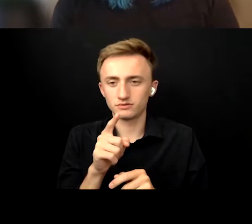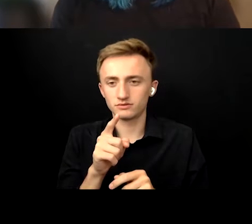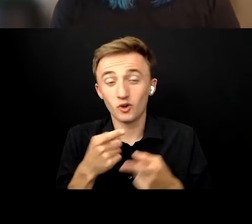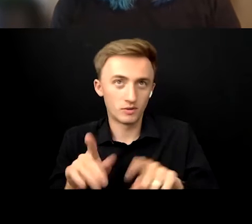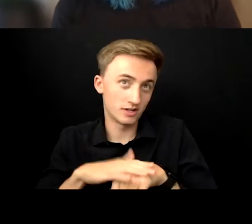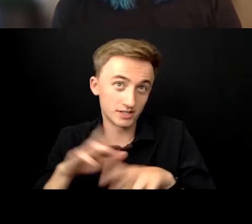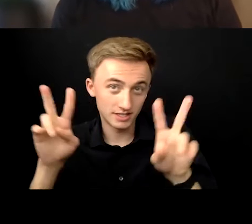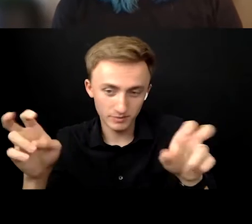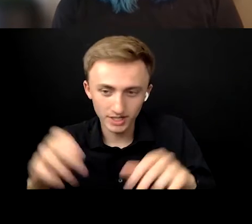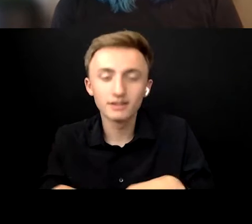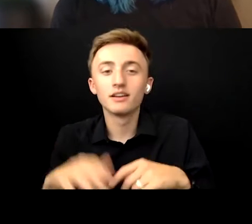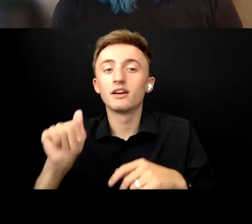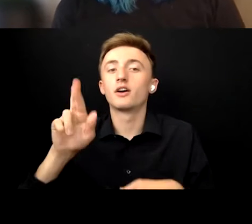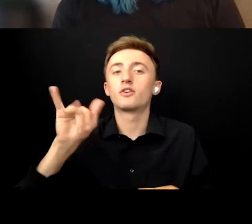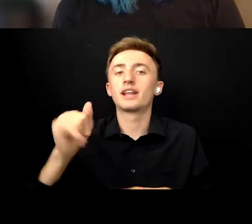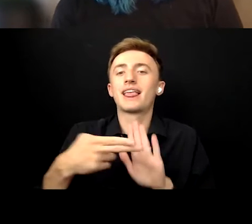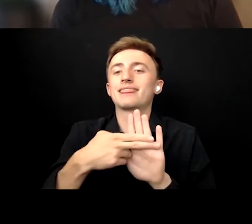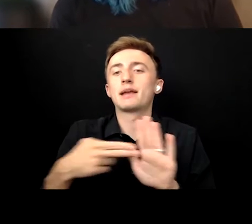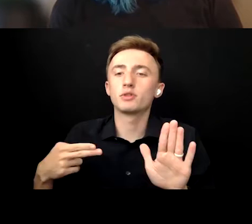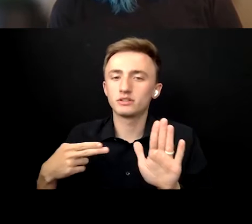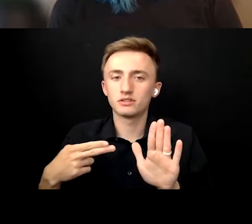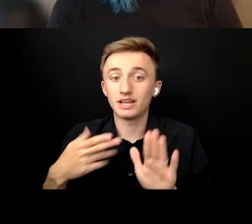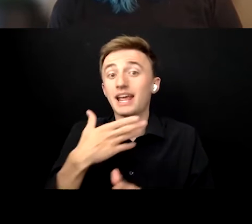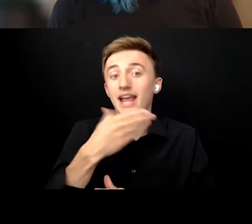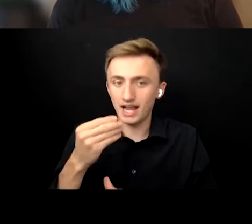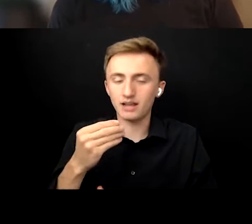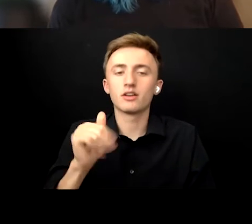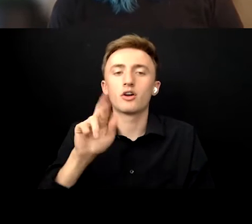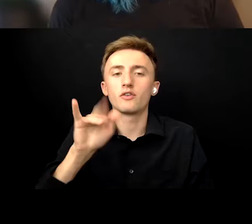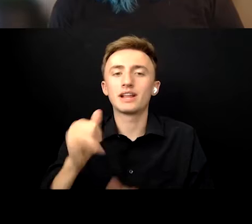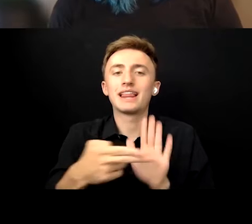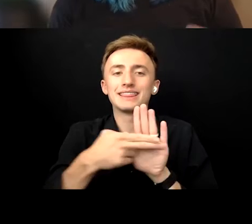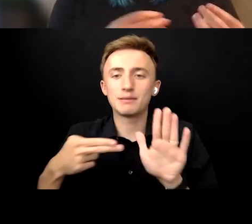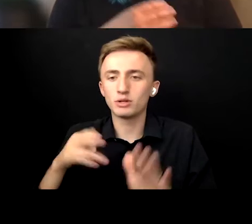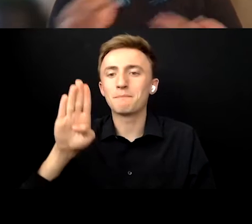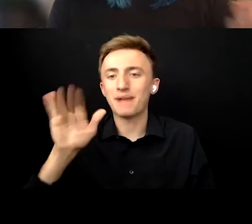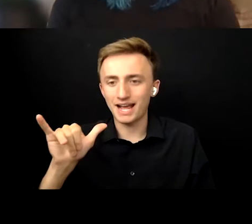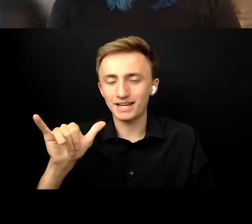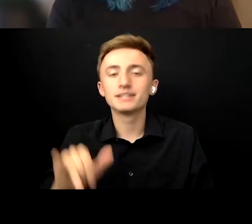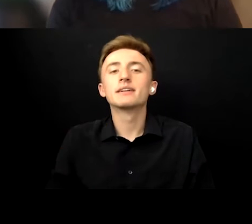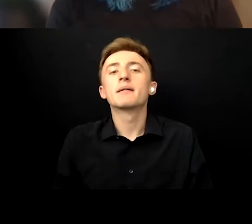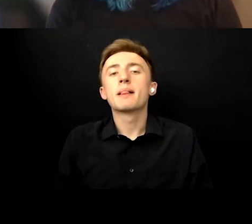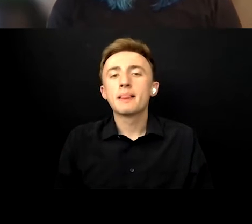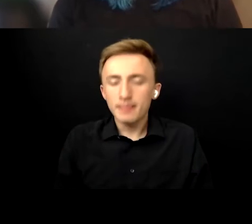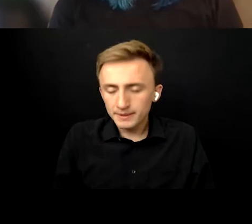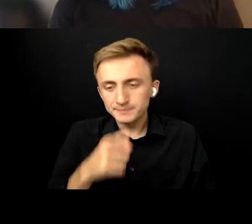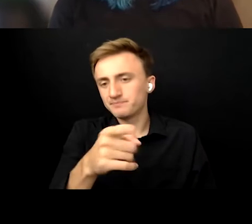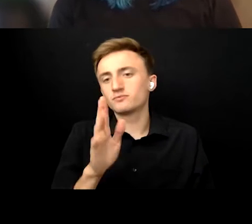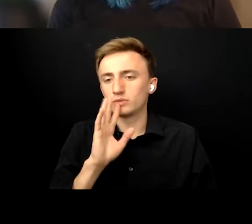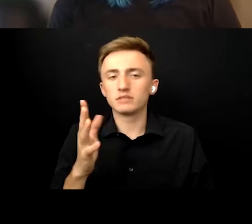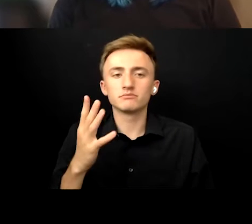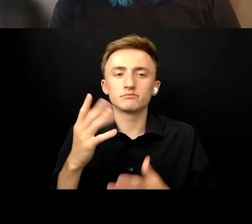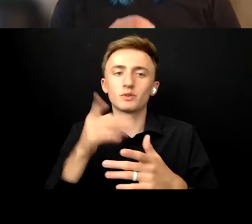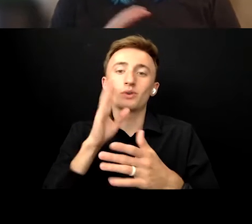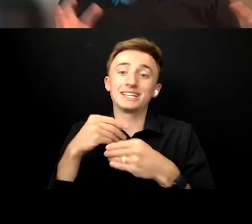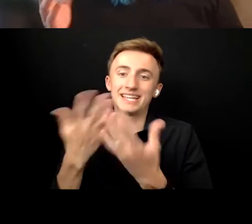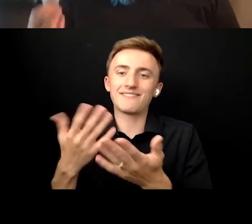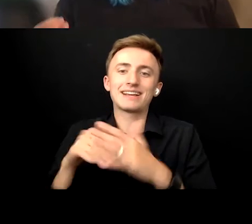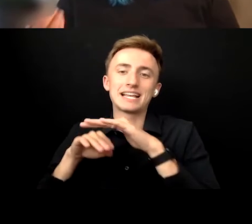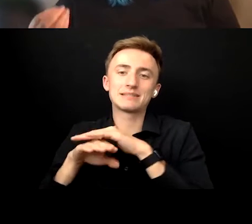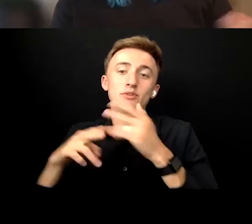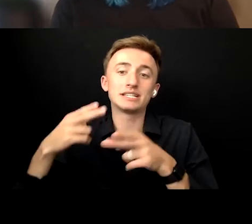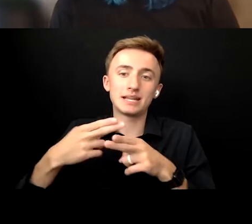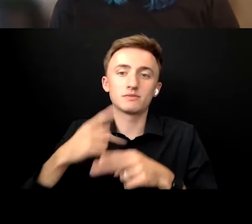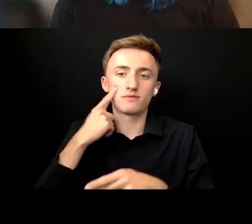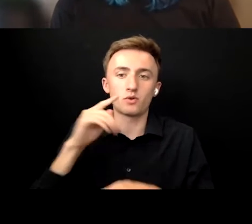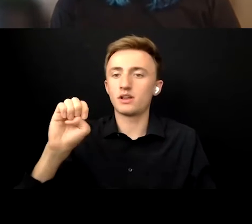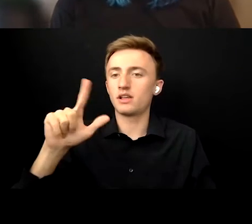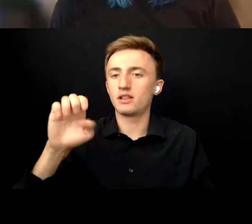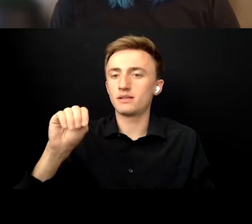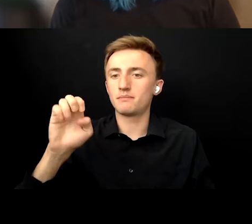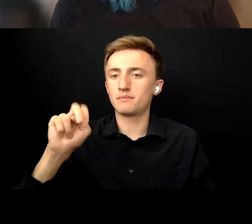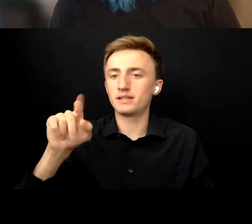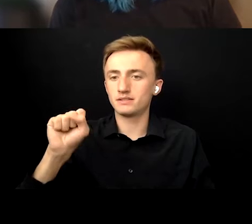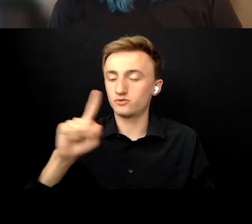is aria label and aria-labeled by. There are a lot of issues surrounding these end in my opinion they